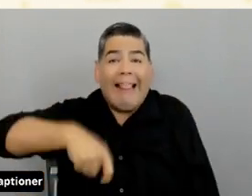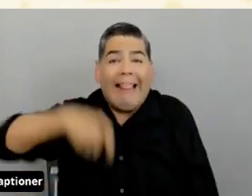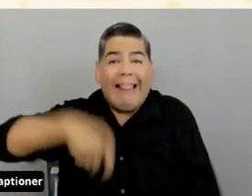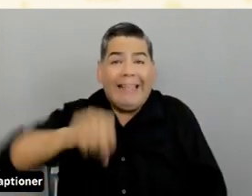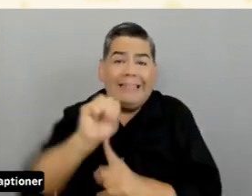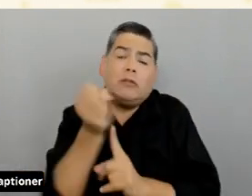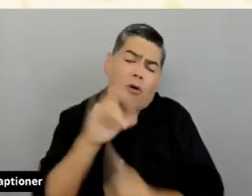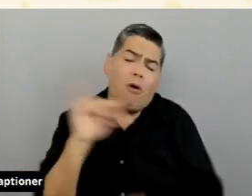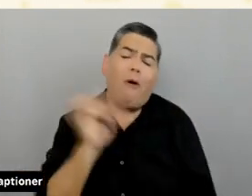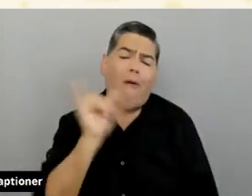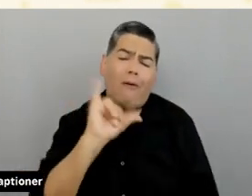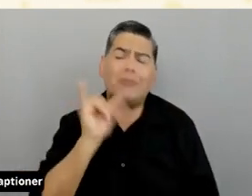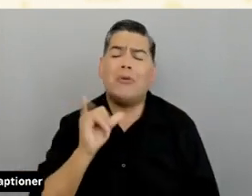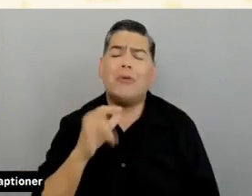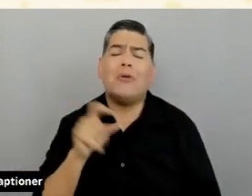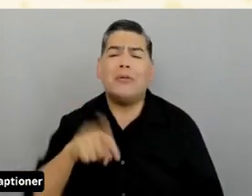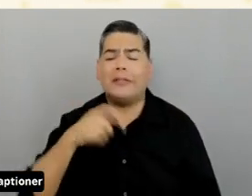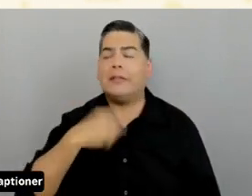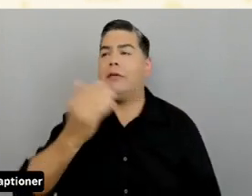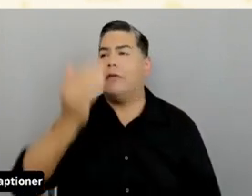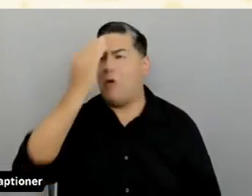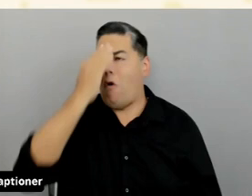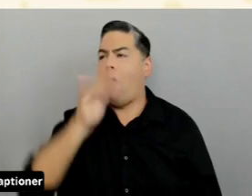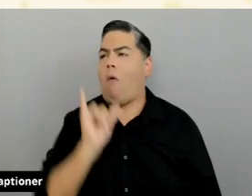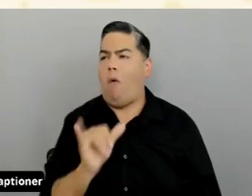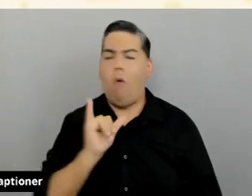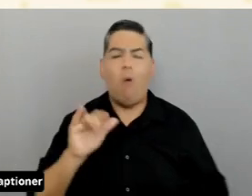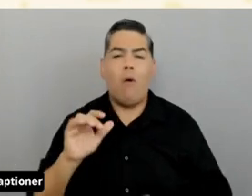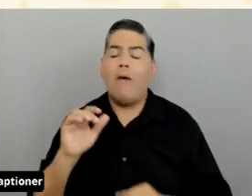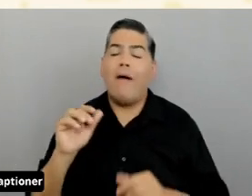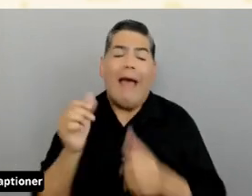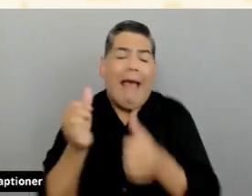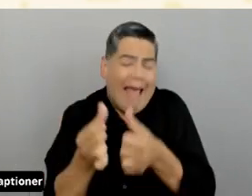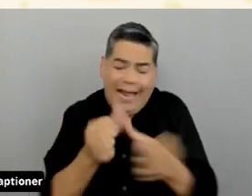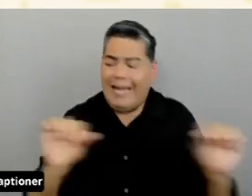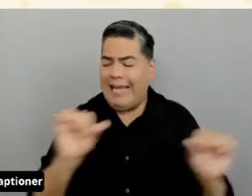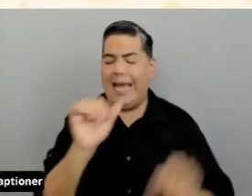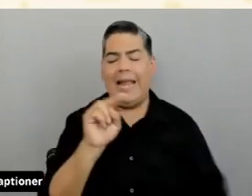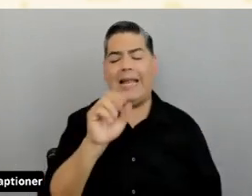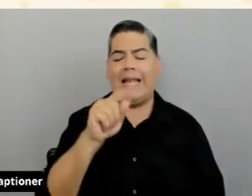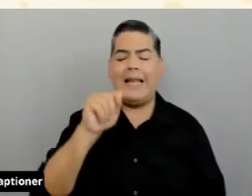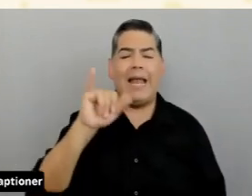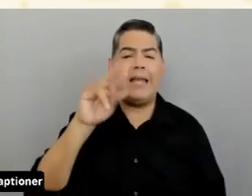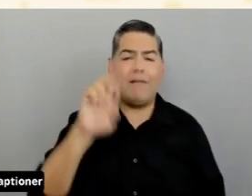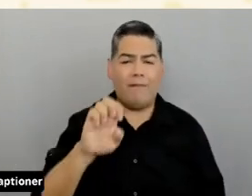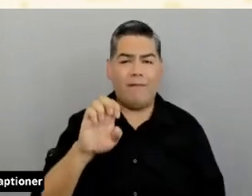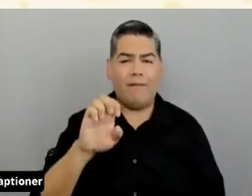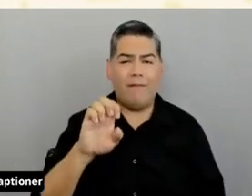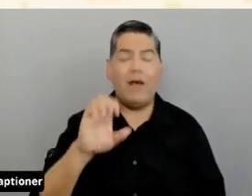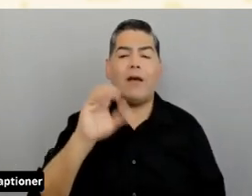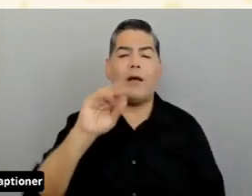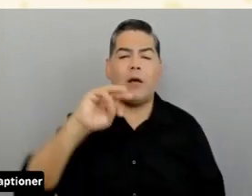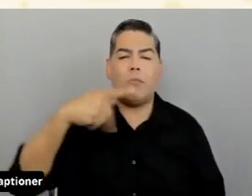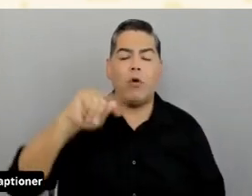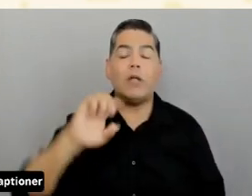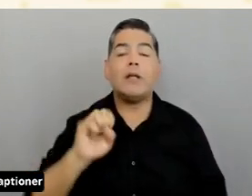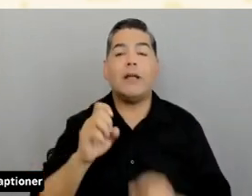that every native component from HTML has their own keyboard interaction.